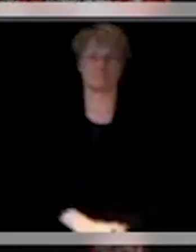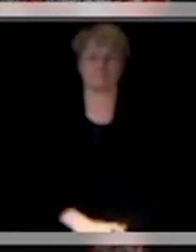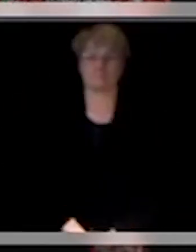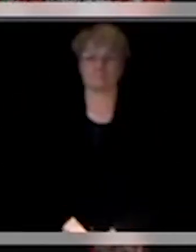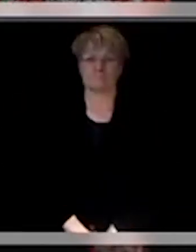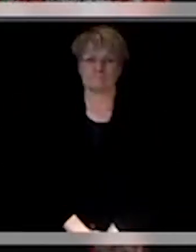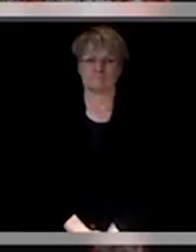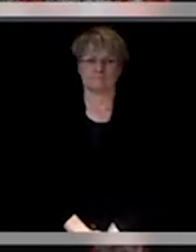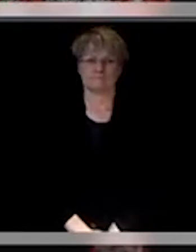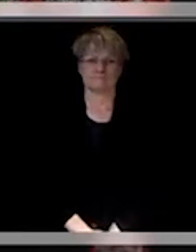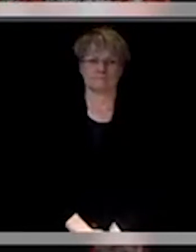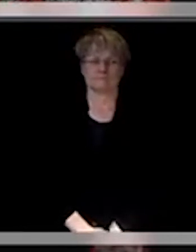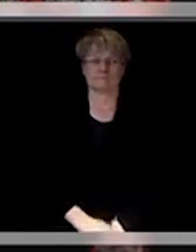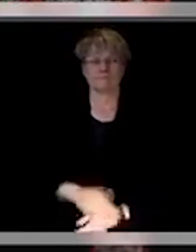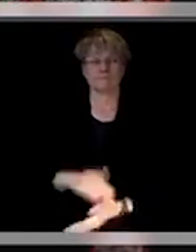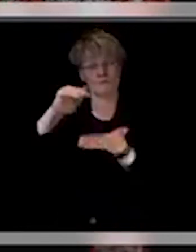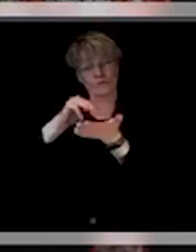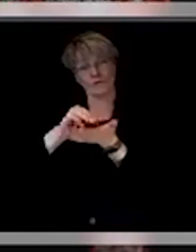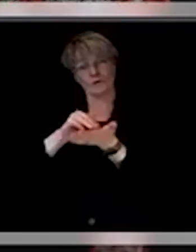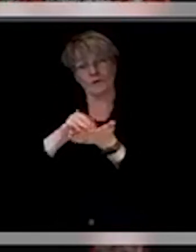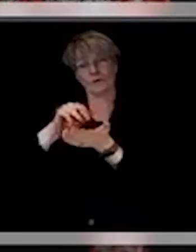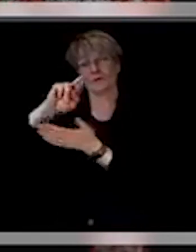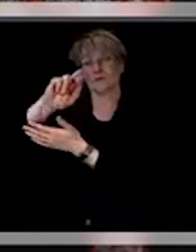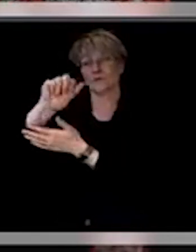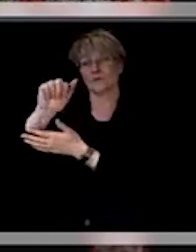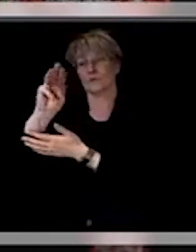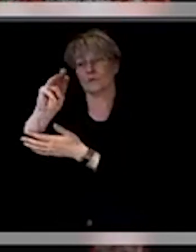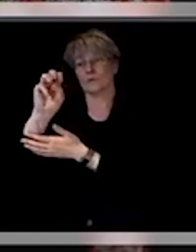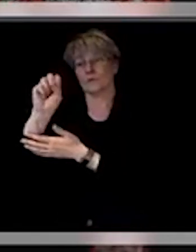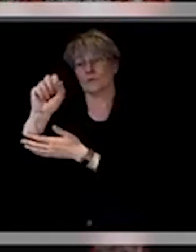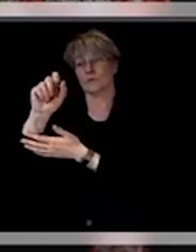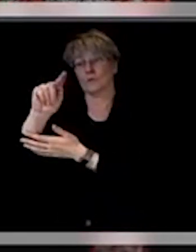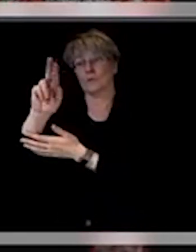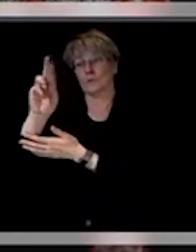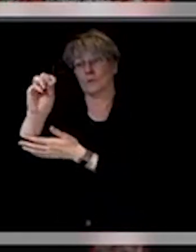I just want to add, real quick Kerri, that we also know that there's a number of clinics